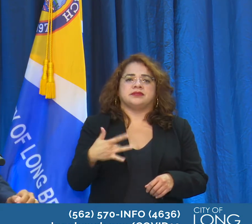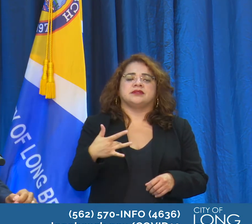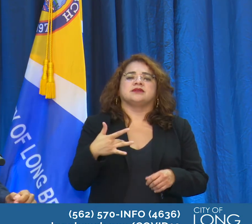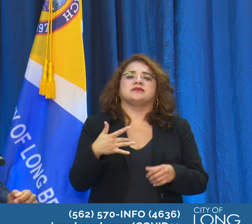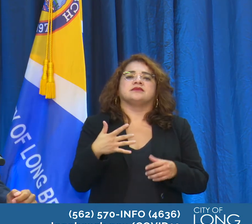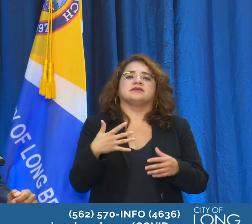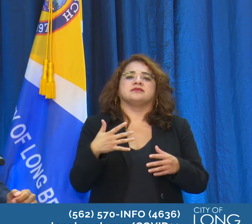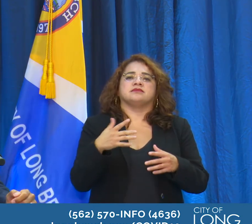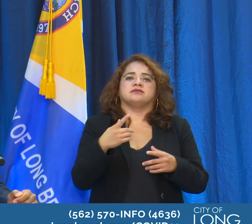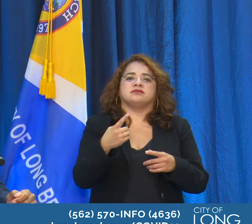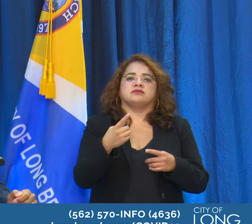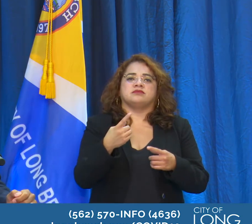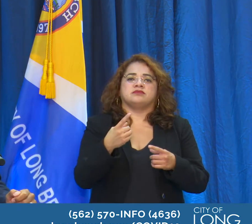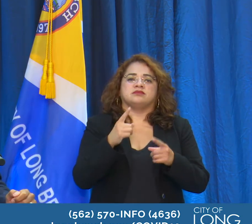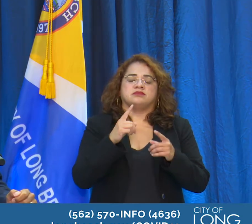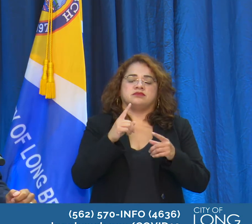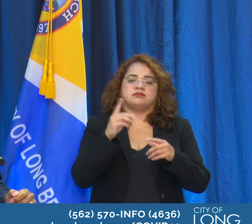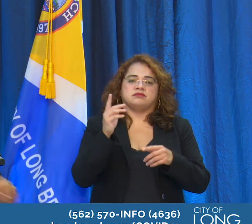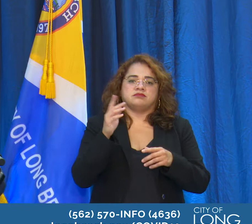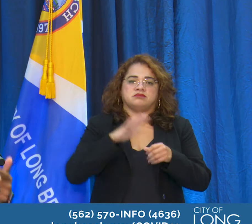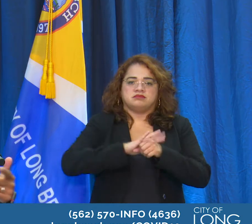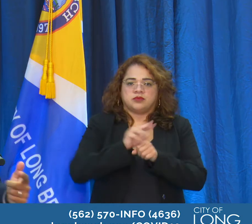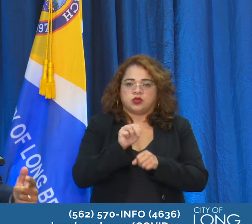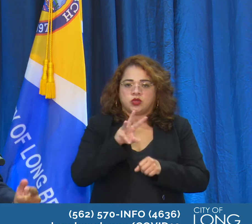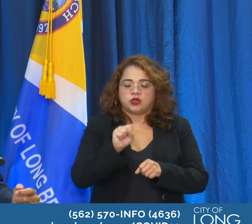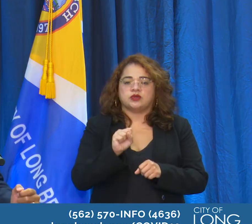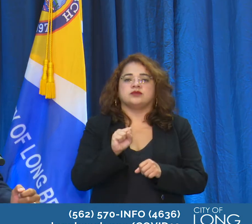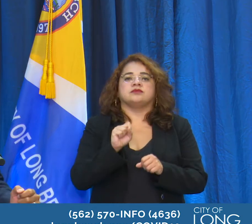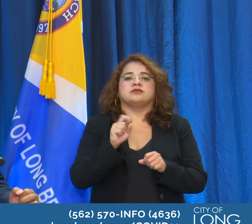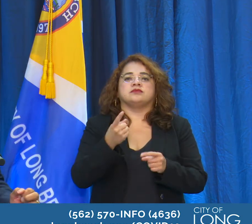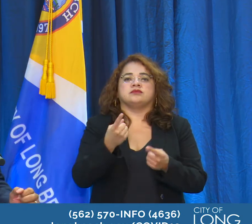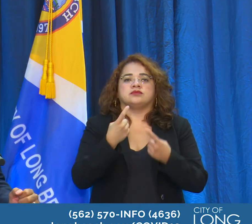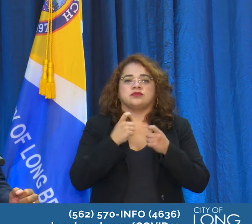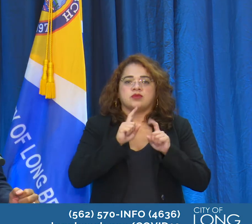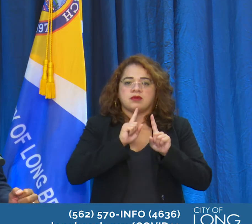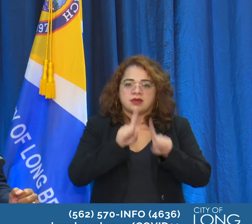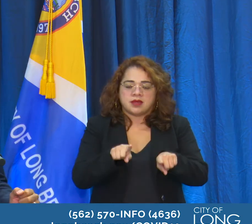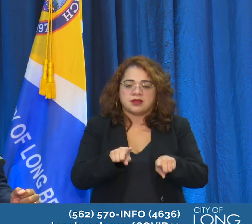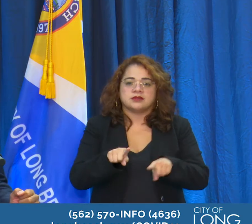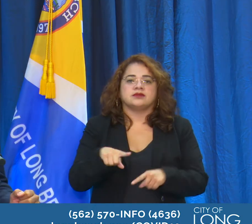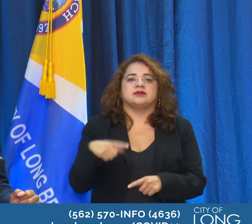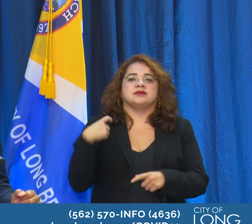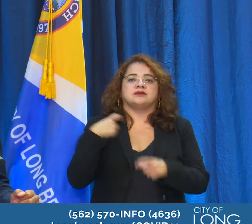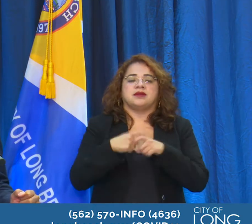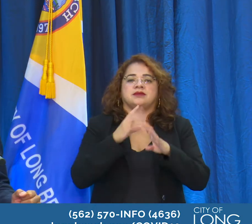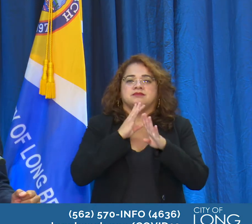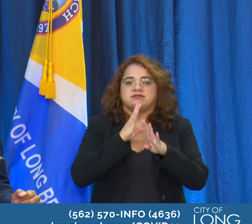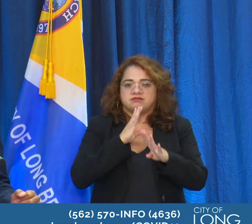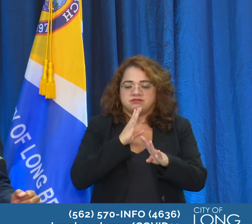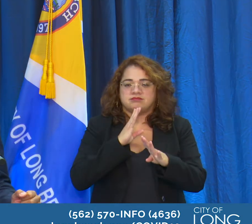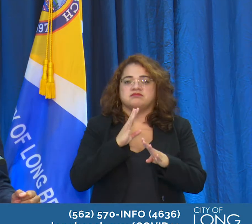and questions, there will be a recap in Spanish. So thank you all for joining us.